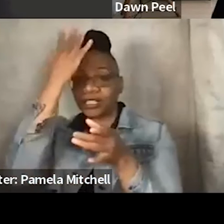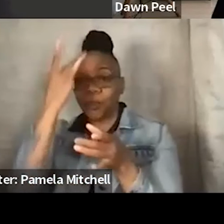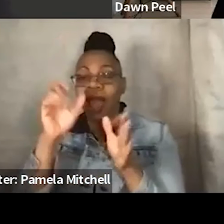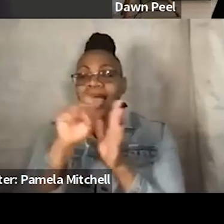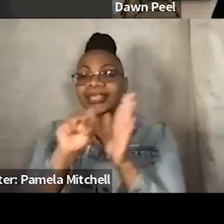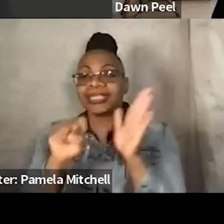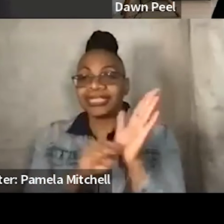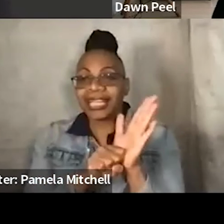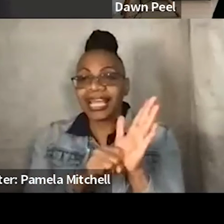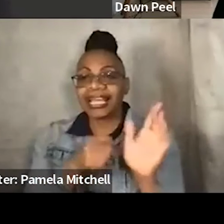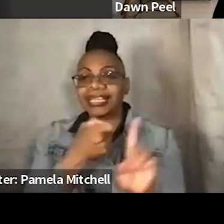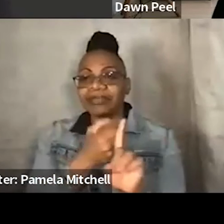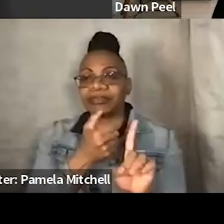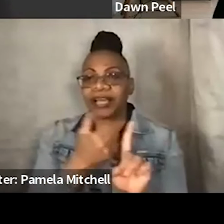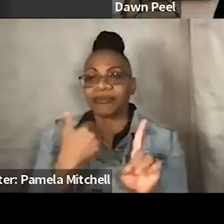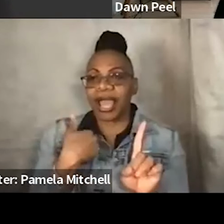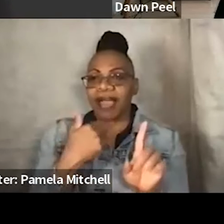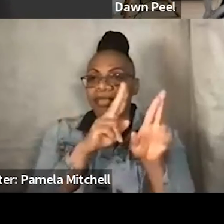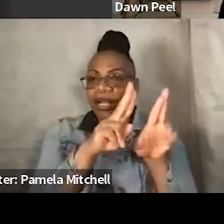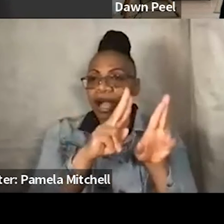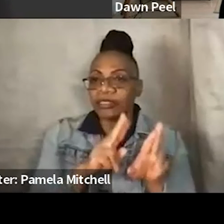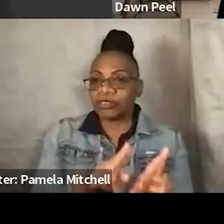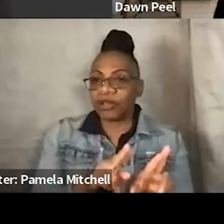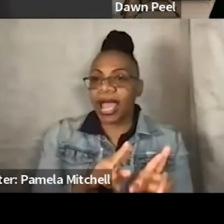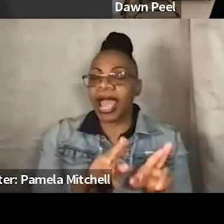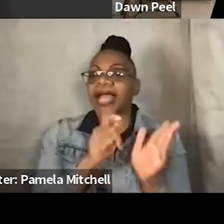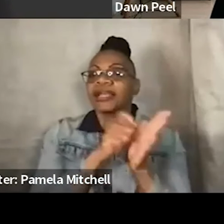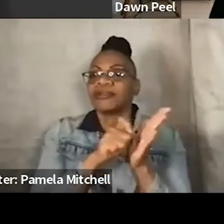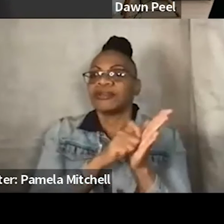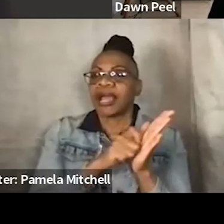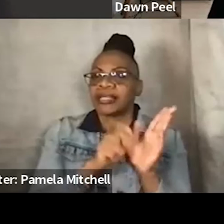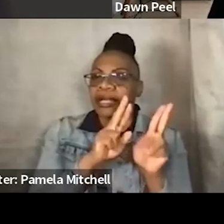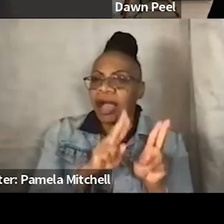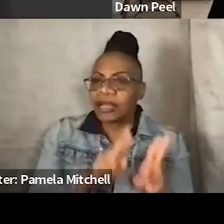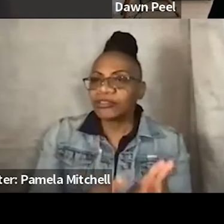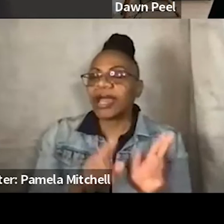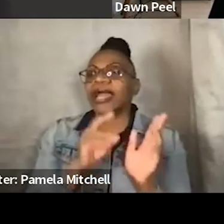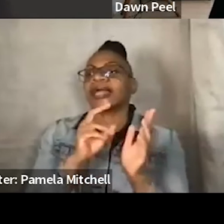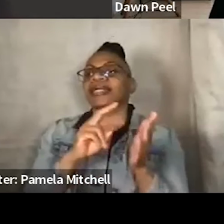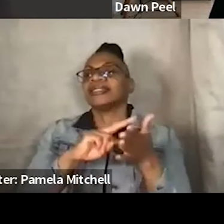you know, we write the contracts, we write the service definition that's in our provider manual.